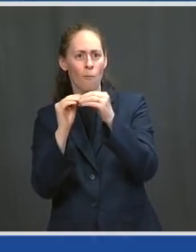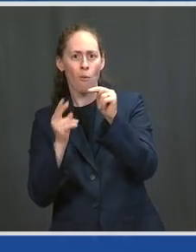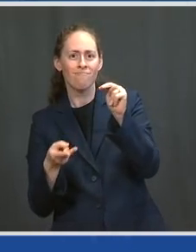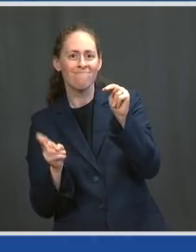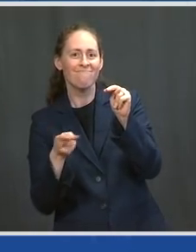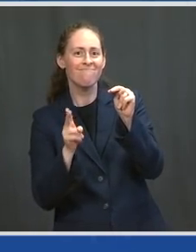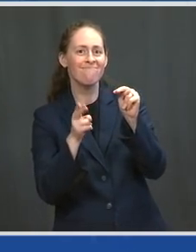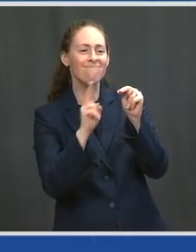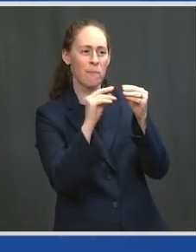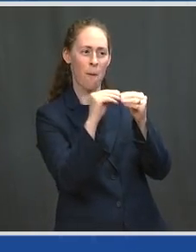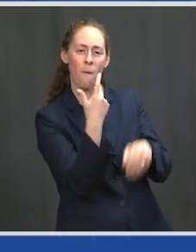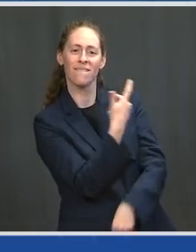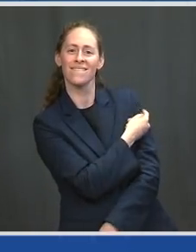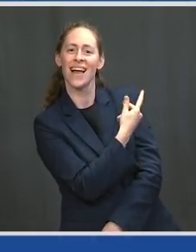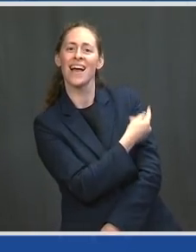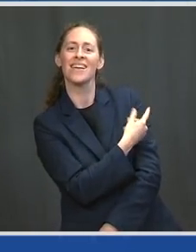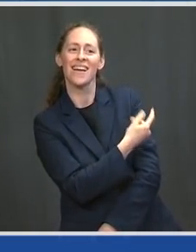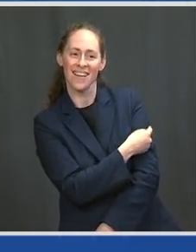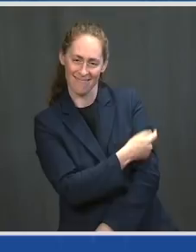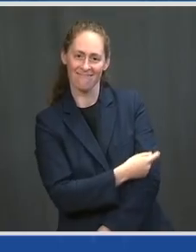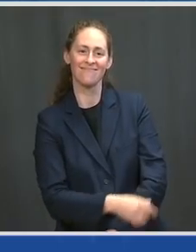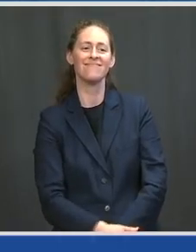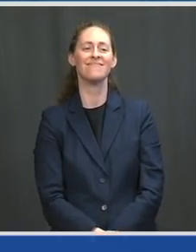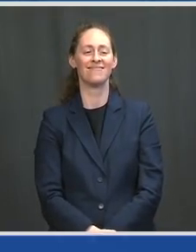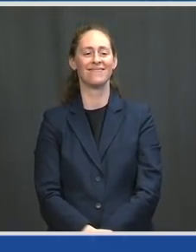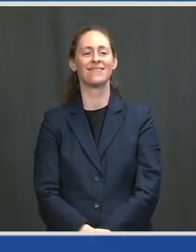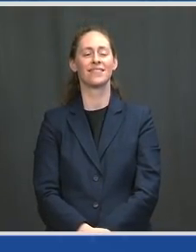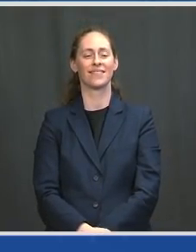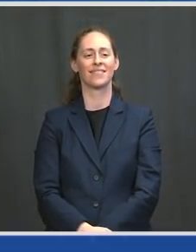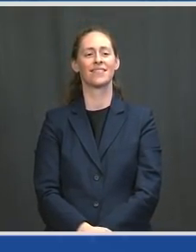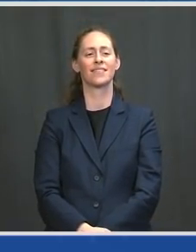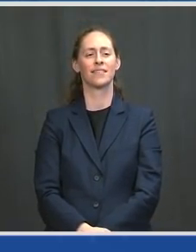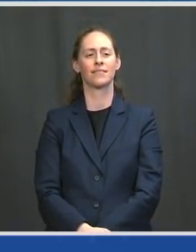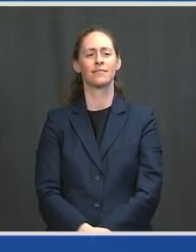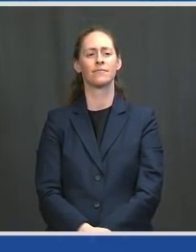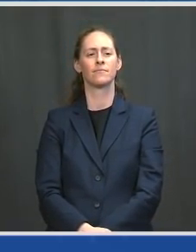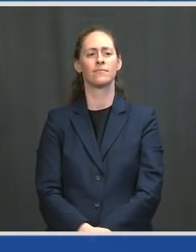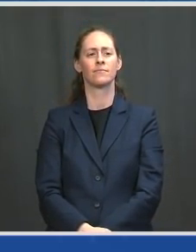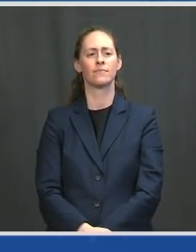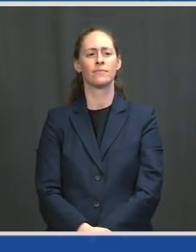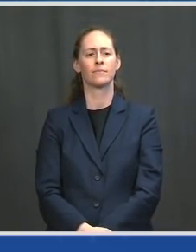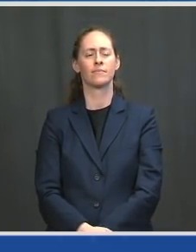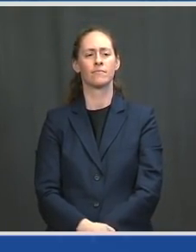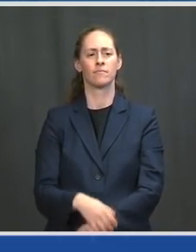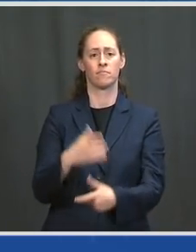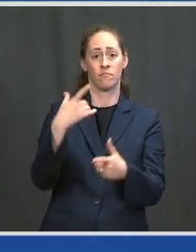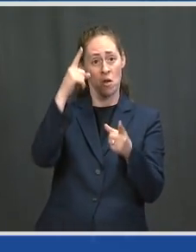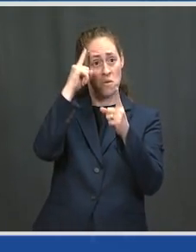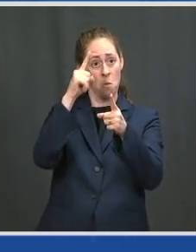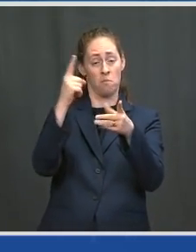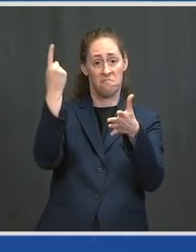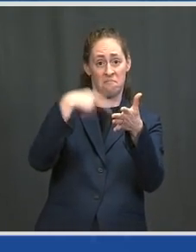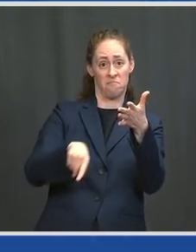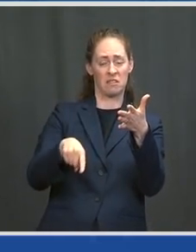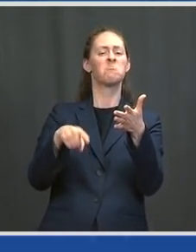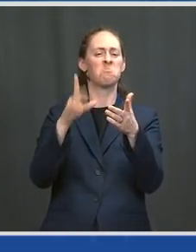with at least one shot by next week. We still have a lot of work to do to get the adult vaccination rate up to 70 percent,